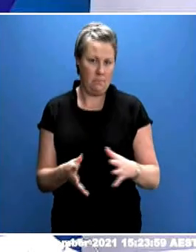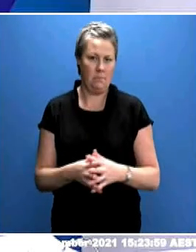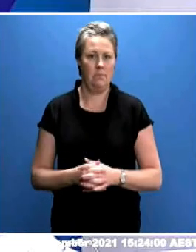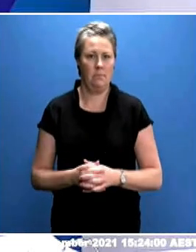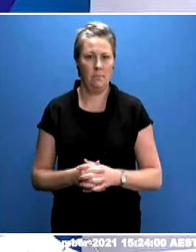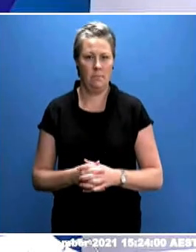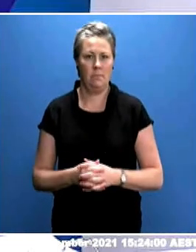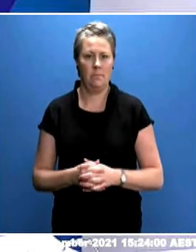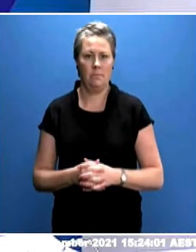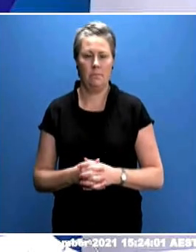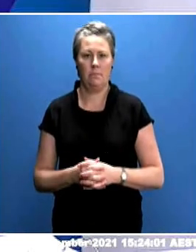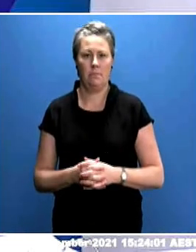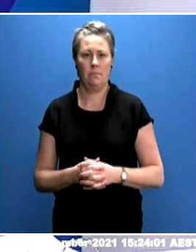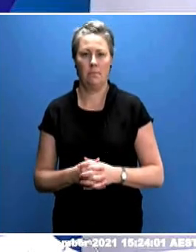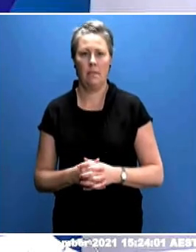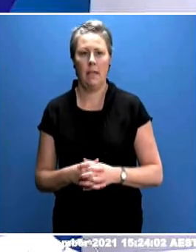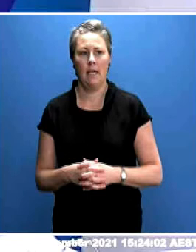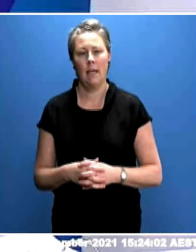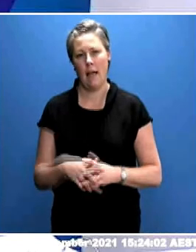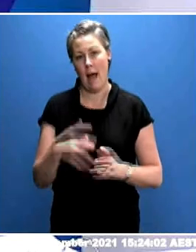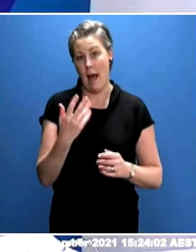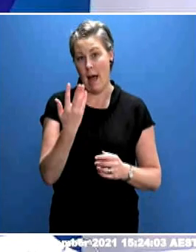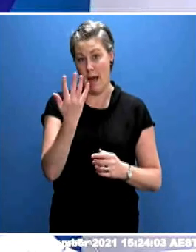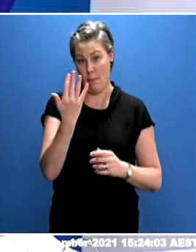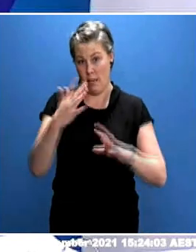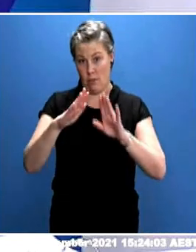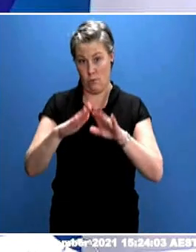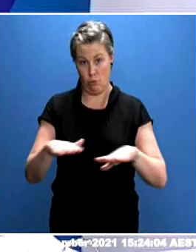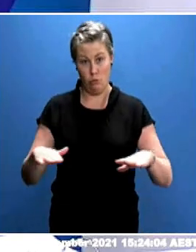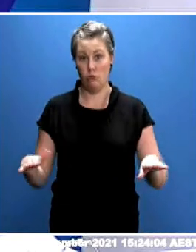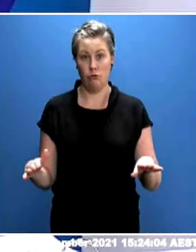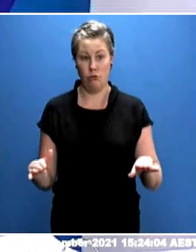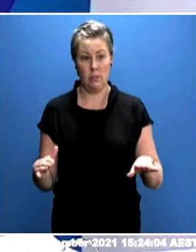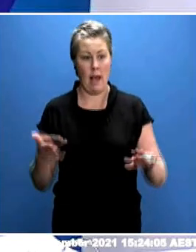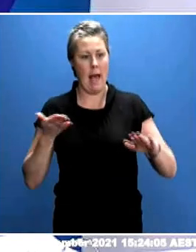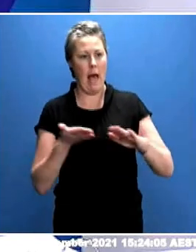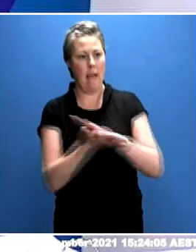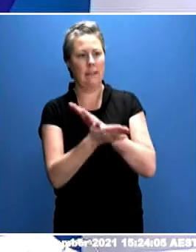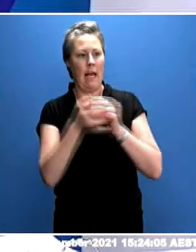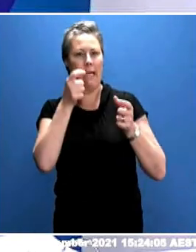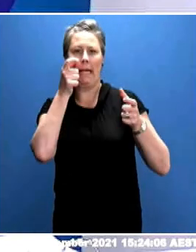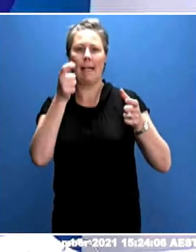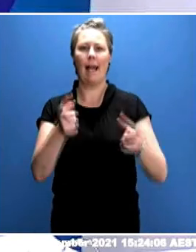How many children are in care at any given time and how many of those are Aboriginal children?